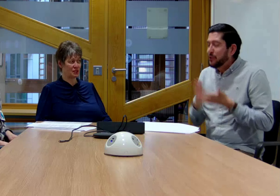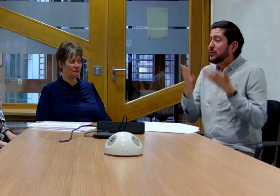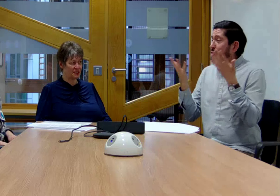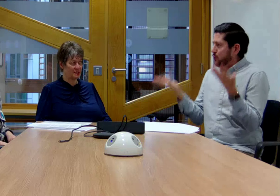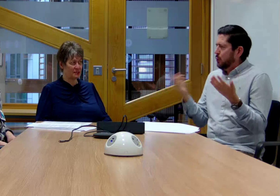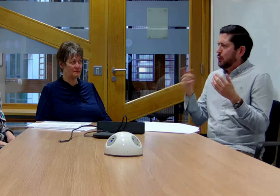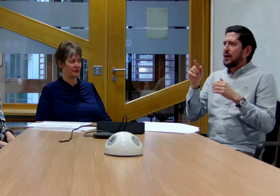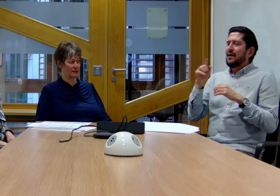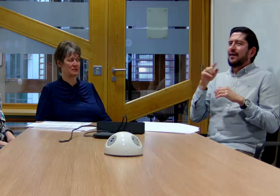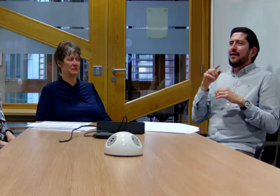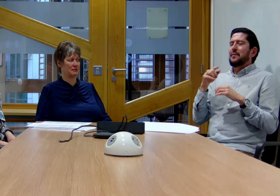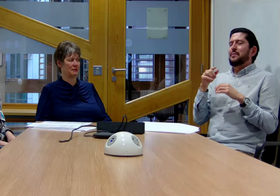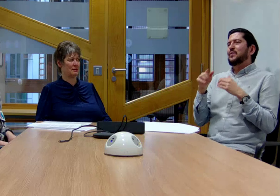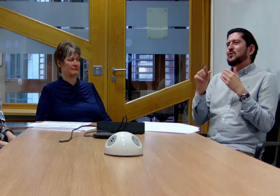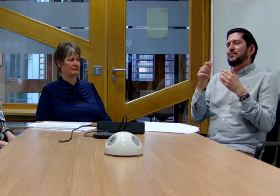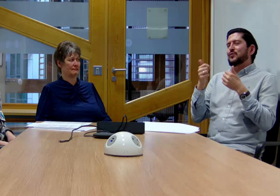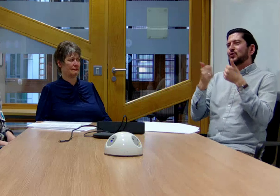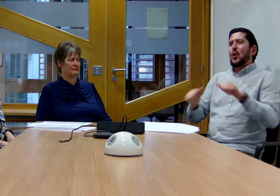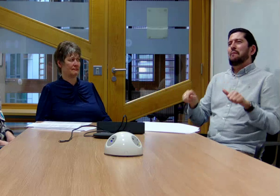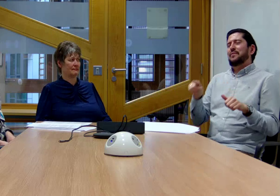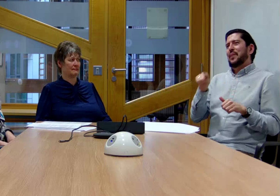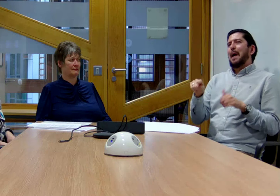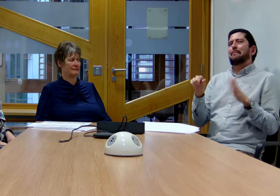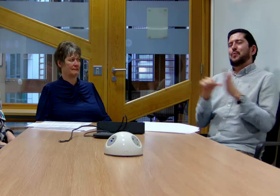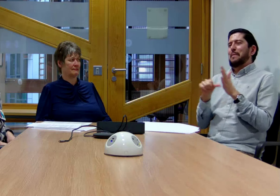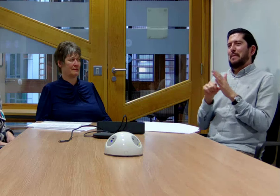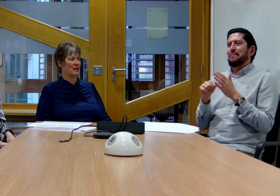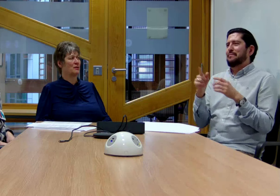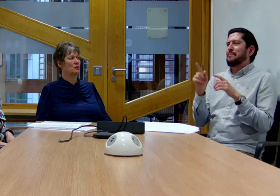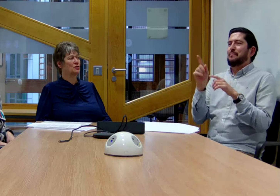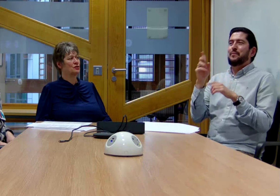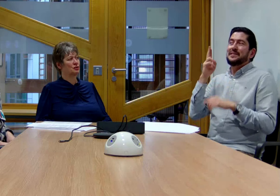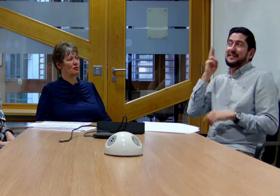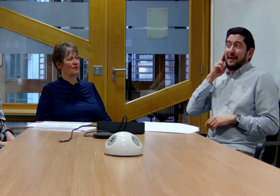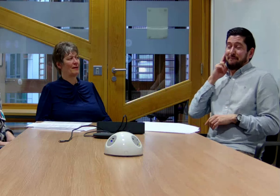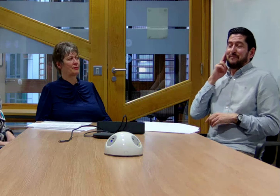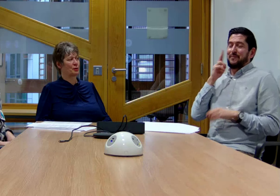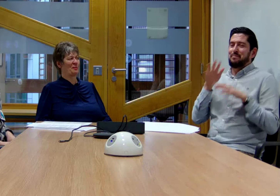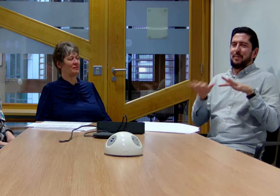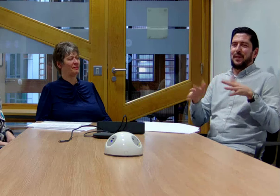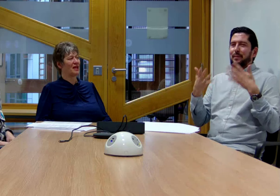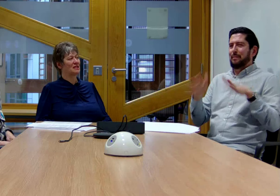for me, I d maybe be able to pick up some bits and pieces..... Mm hmm.